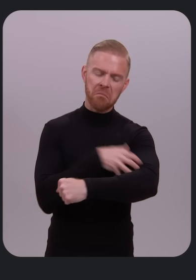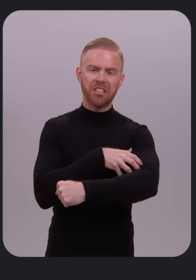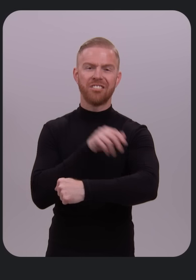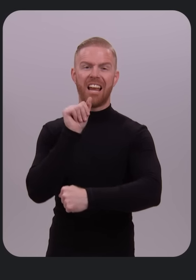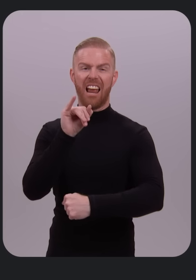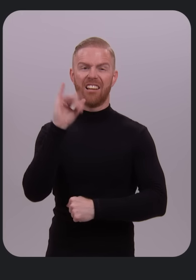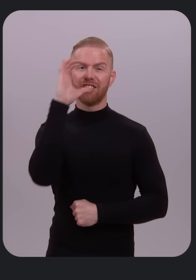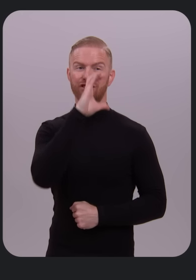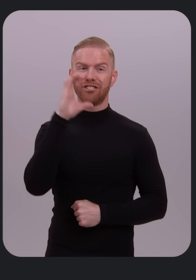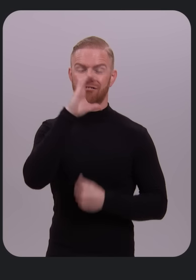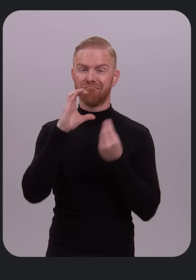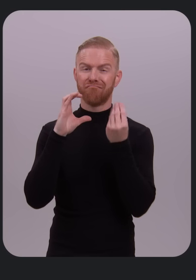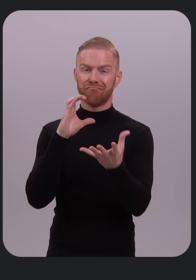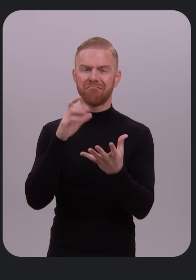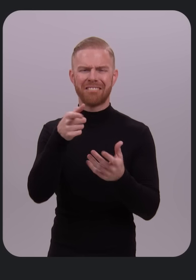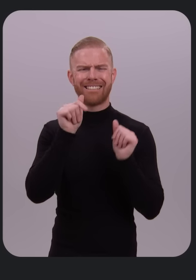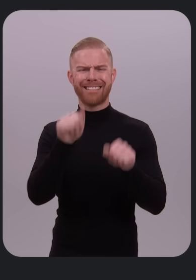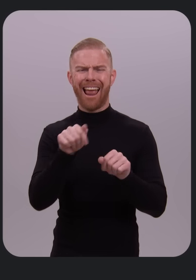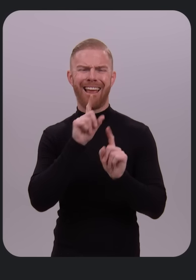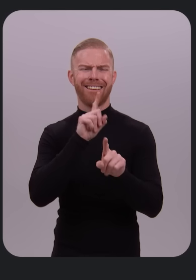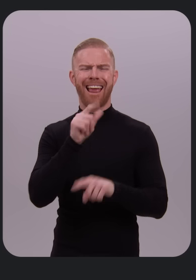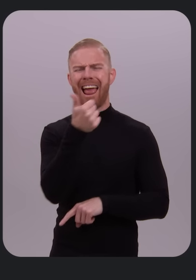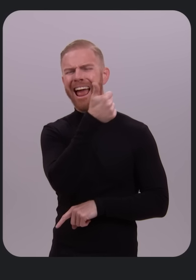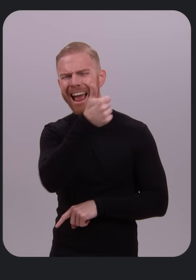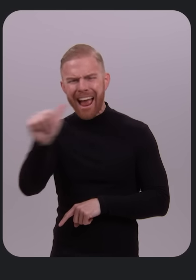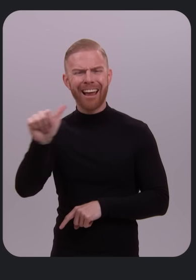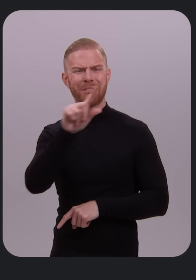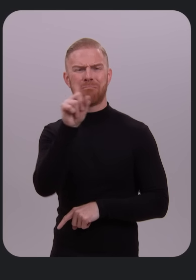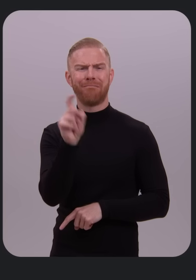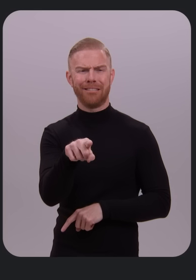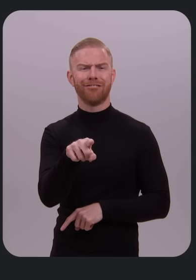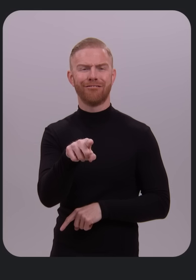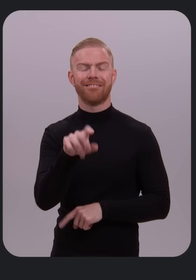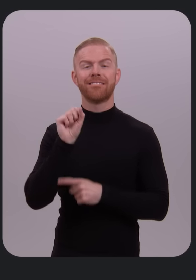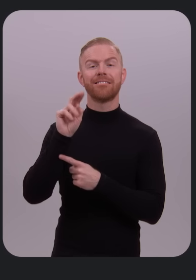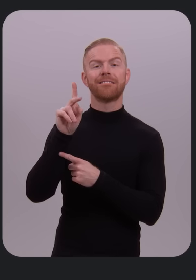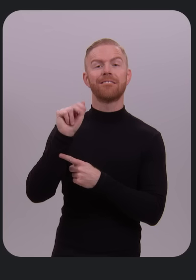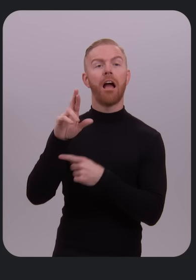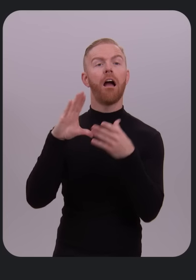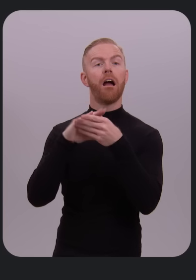able to tackle any question. And as Sundar announced, we're excited to start